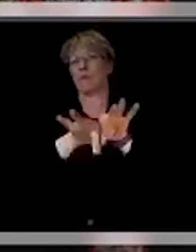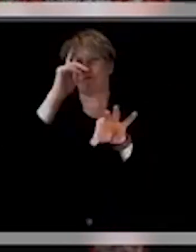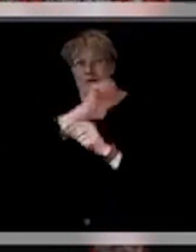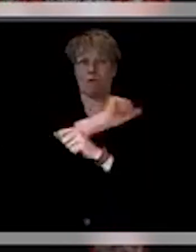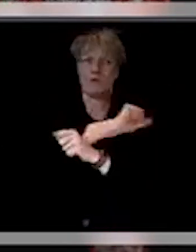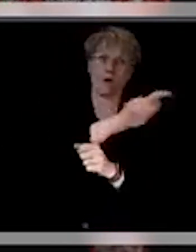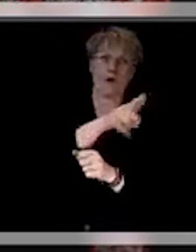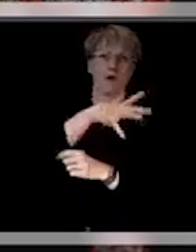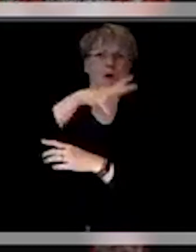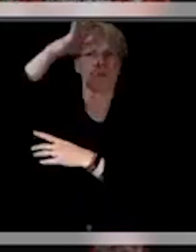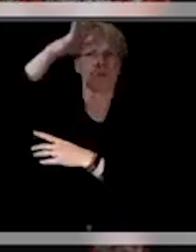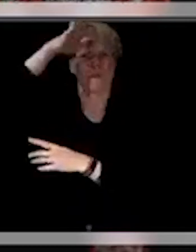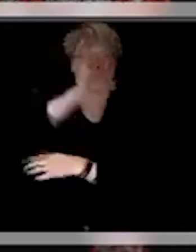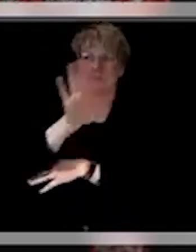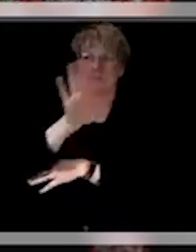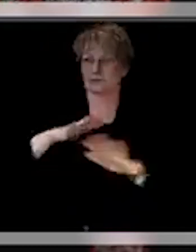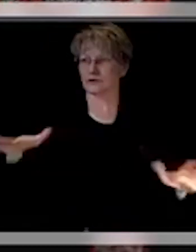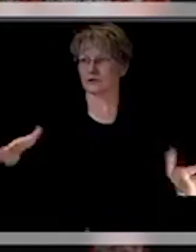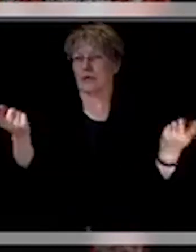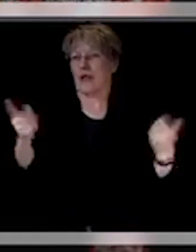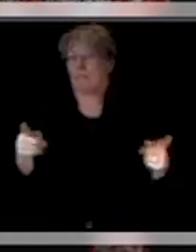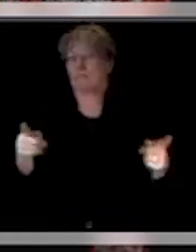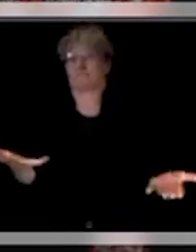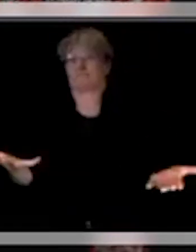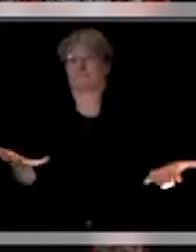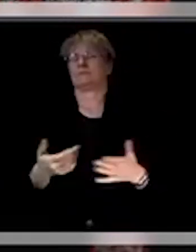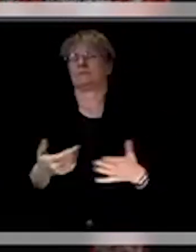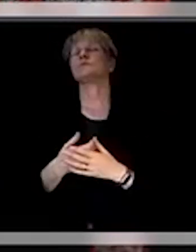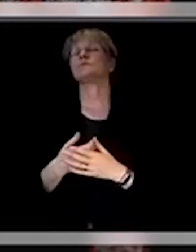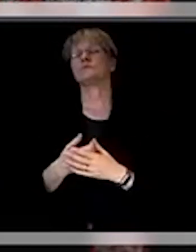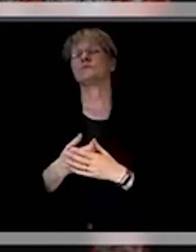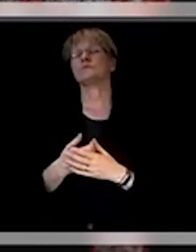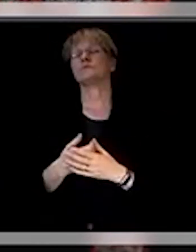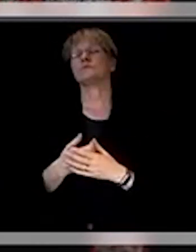happen with schools. So, more information to come on that very soon.